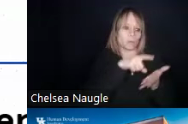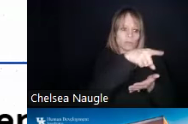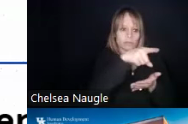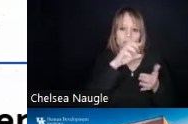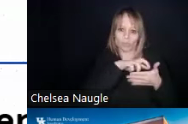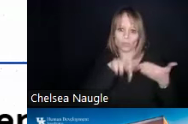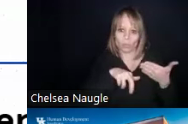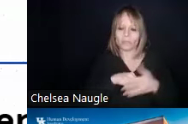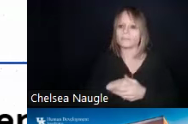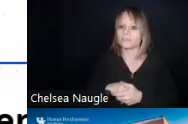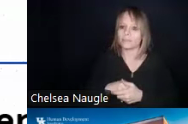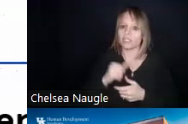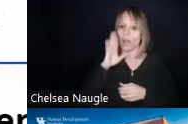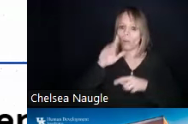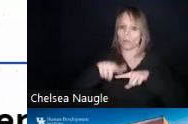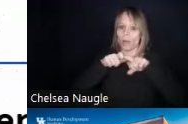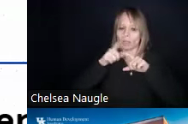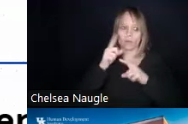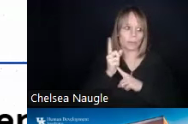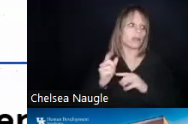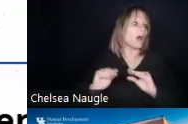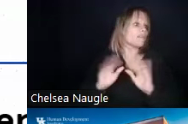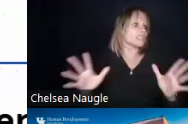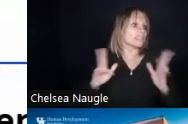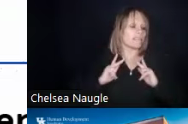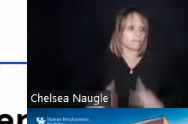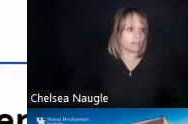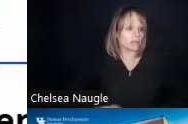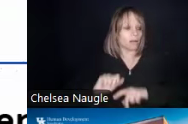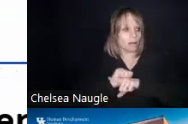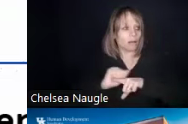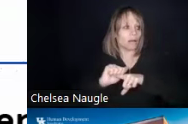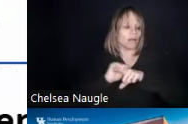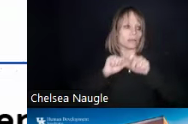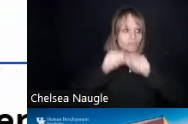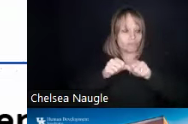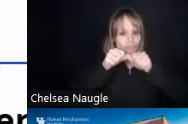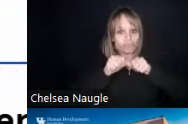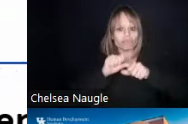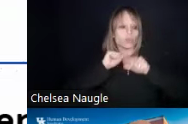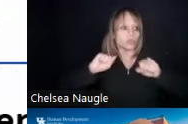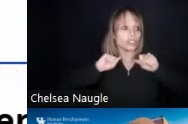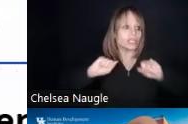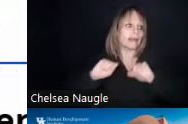a minute. Obviously, physical conditioning, strength coordination, and gross motor skill improvement was really big. You know, for the affect stuff,